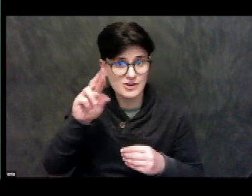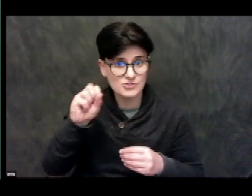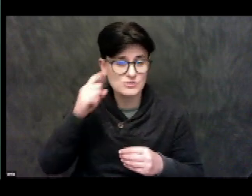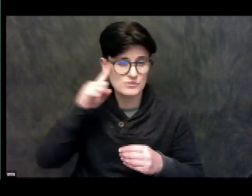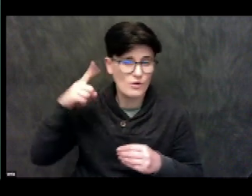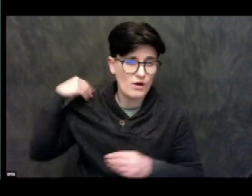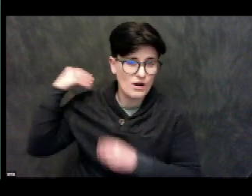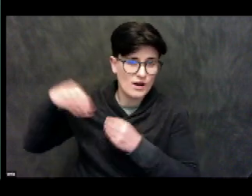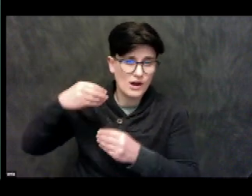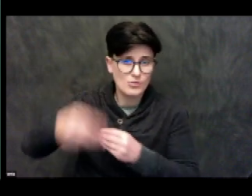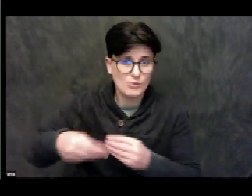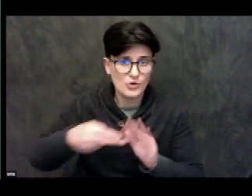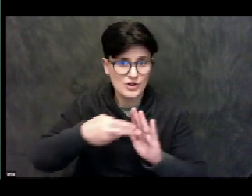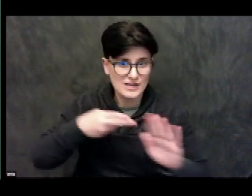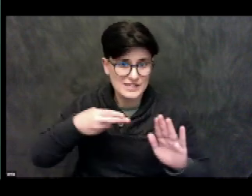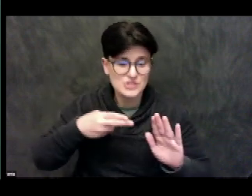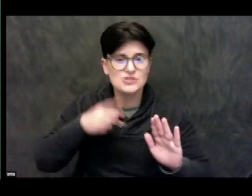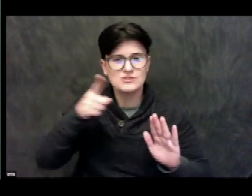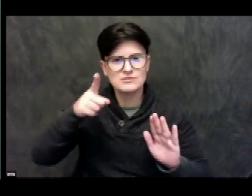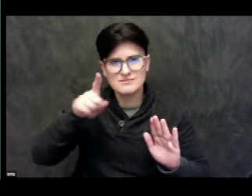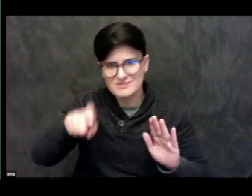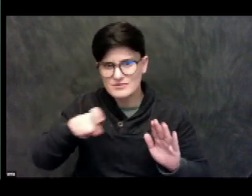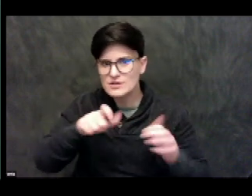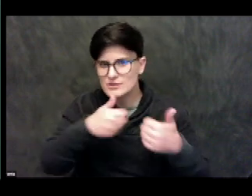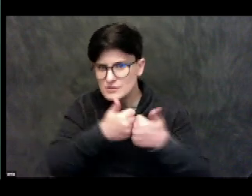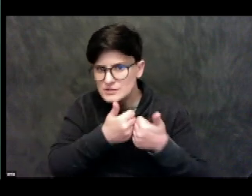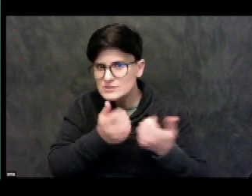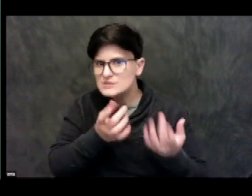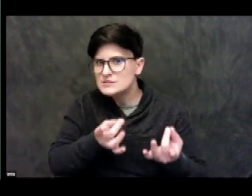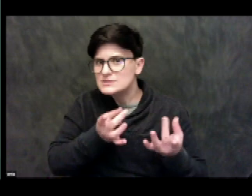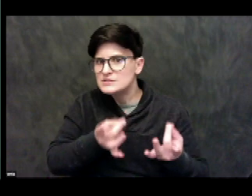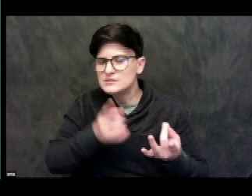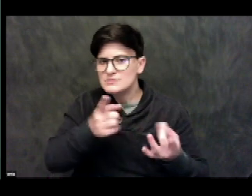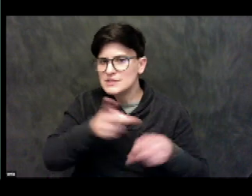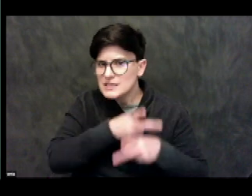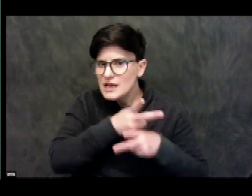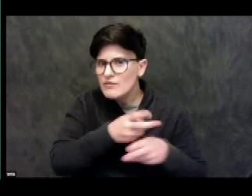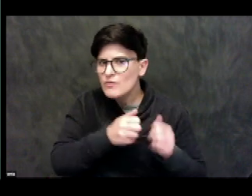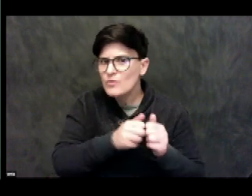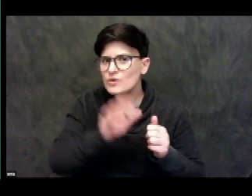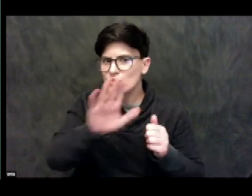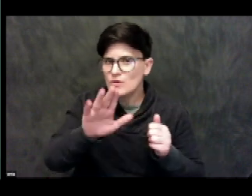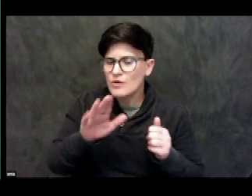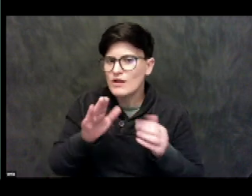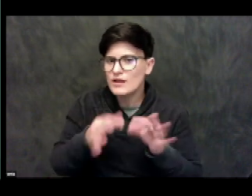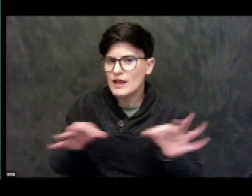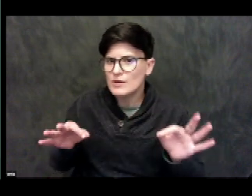need to be very careful with your language because many of our patients may have this condition themselves.